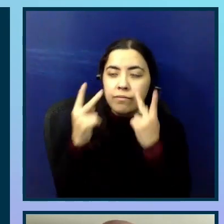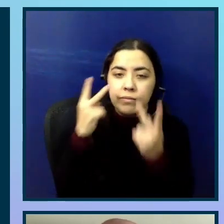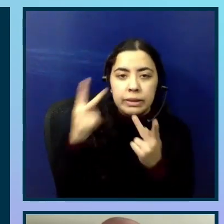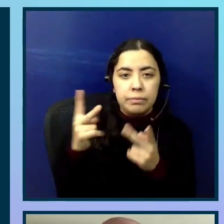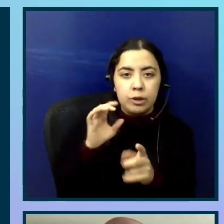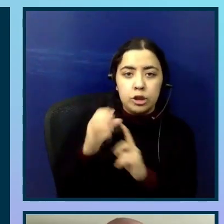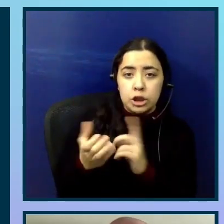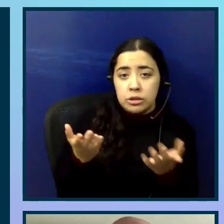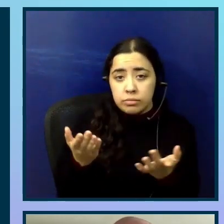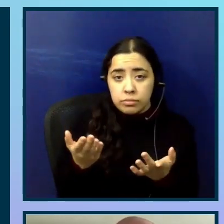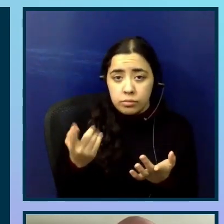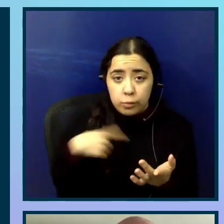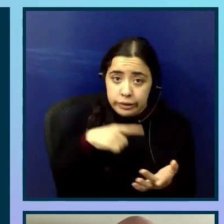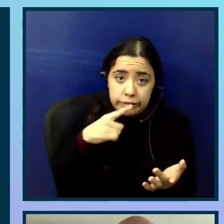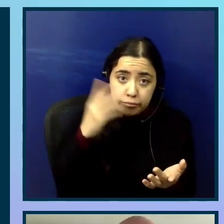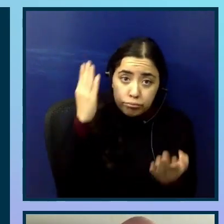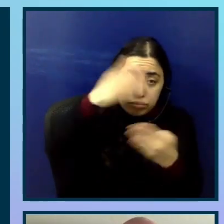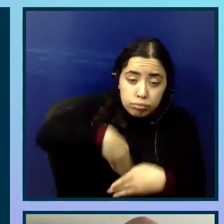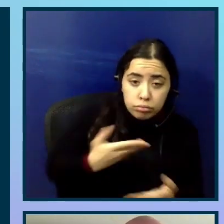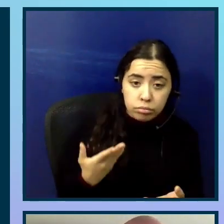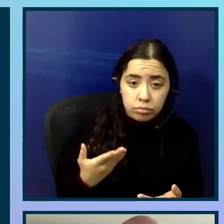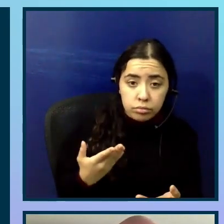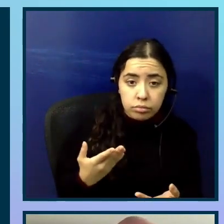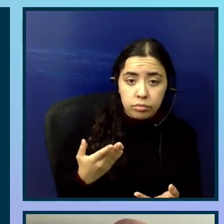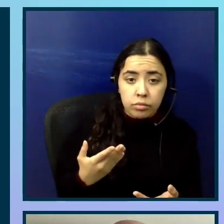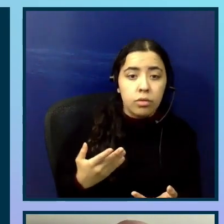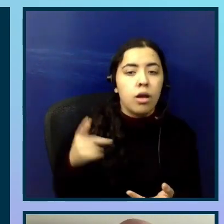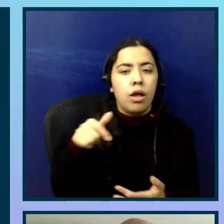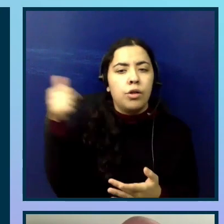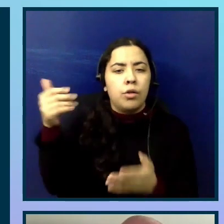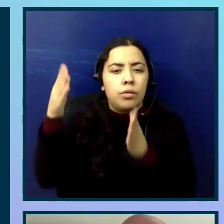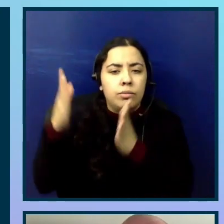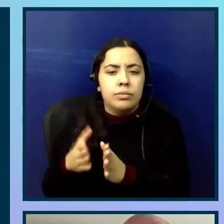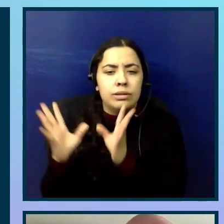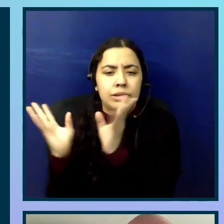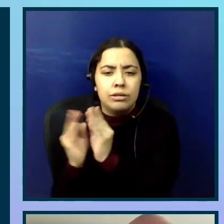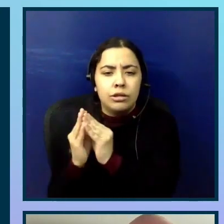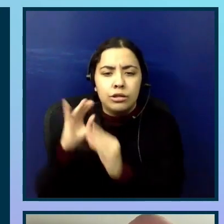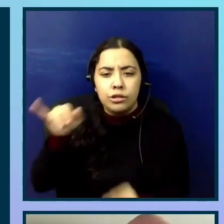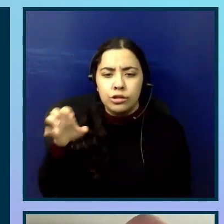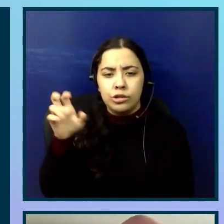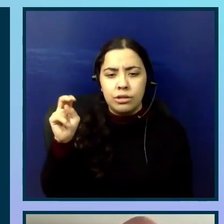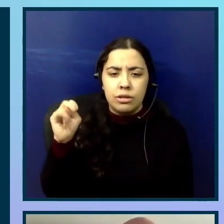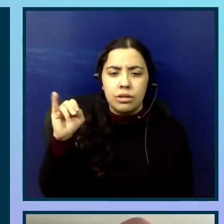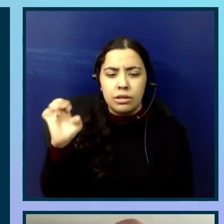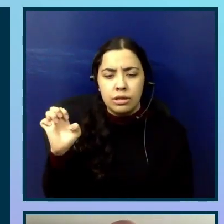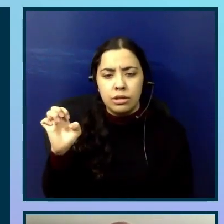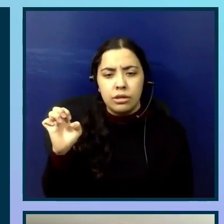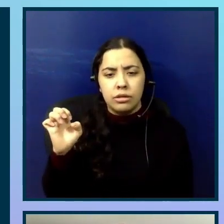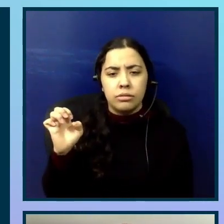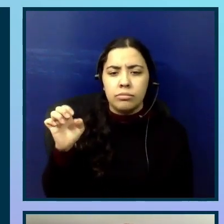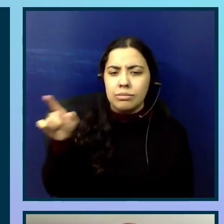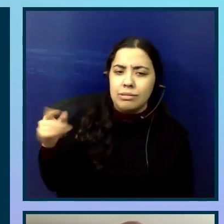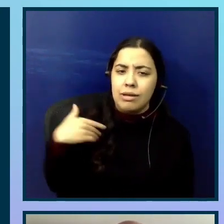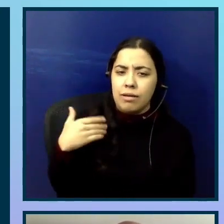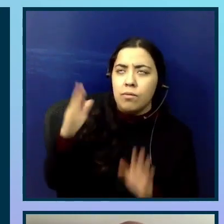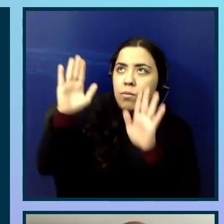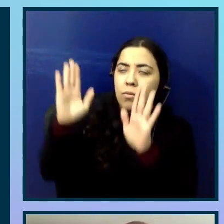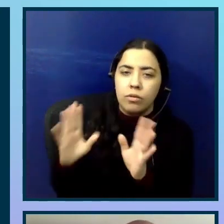and please check his session out, said about assumptions. We can make assumptions about this group. But we don't know anything about attained literacy,